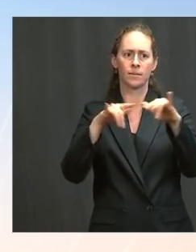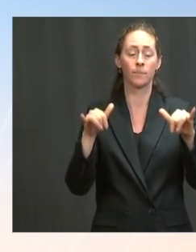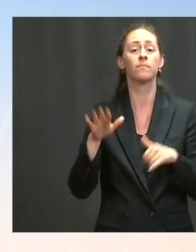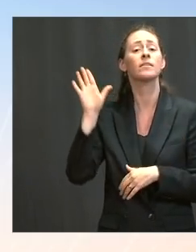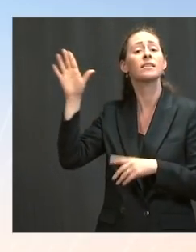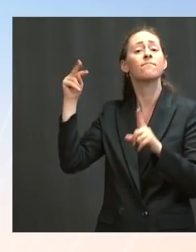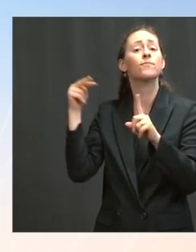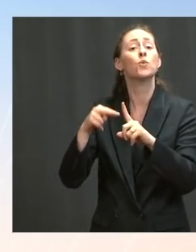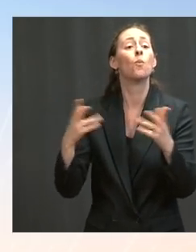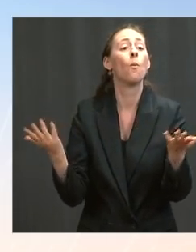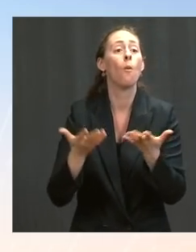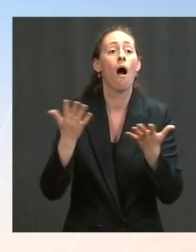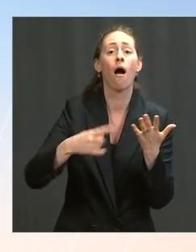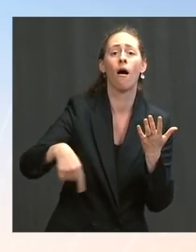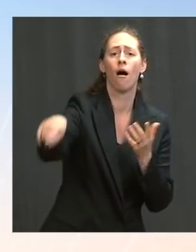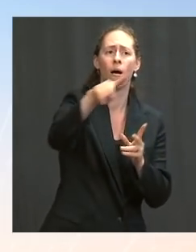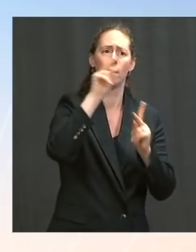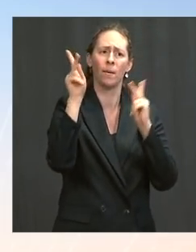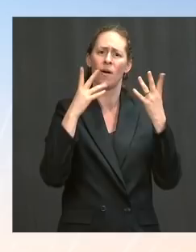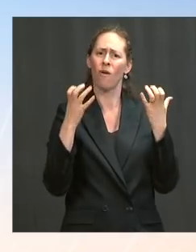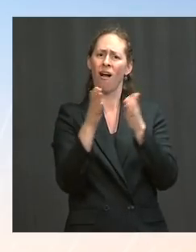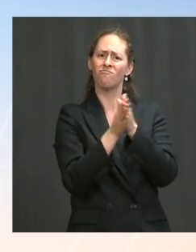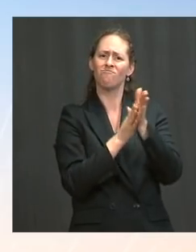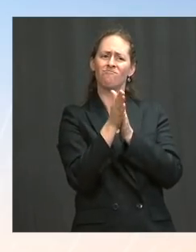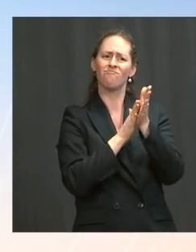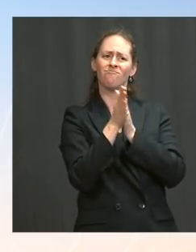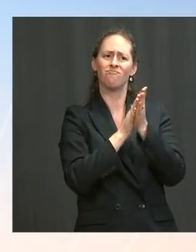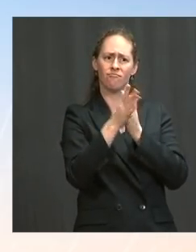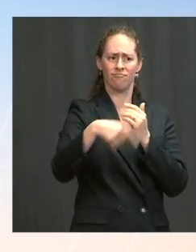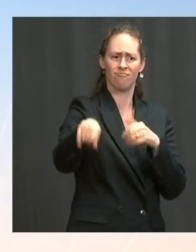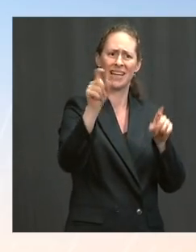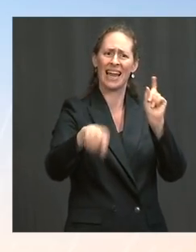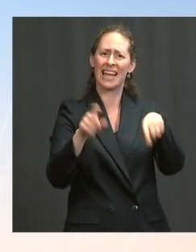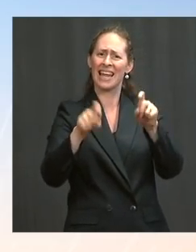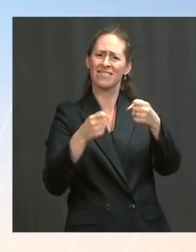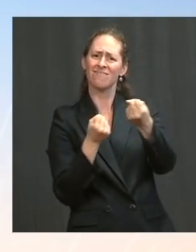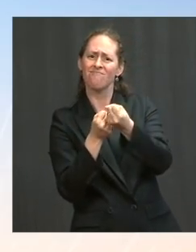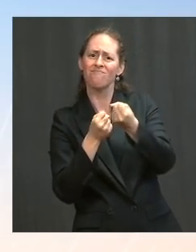in what we're going to do to deliver for them: how we're going to rebuild their roads and their railways and their bridges;